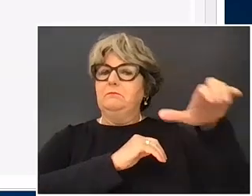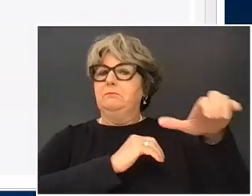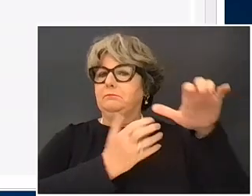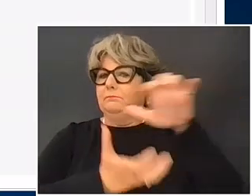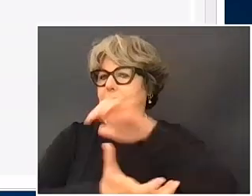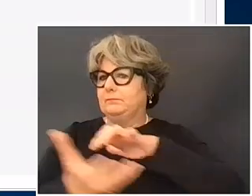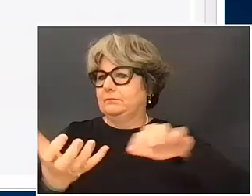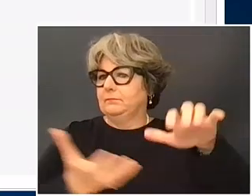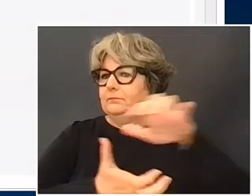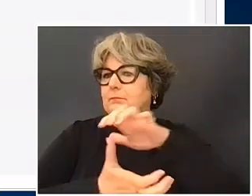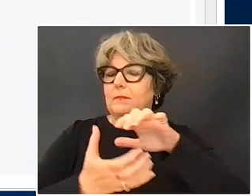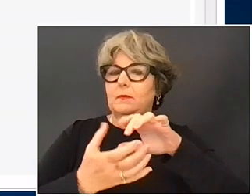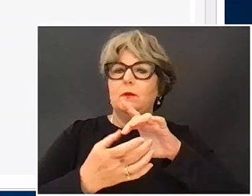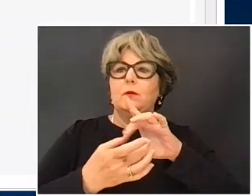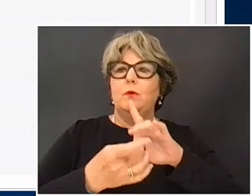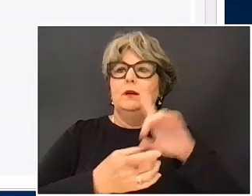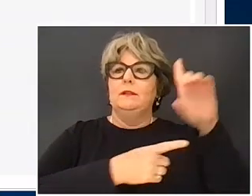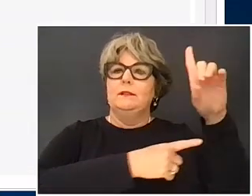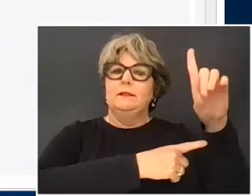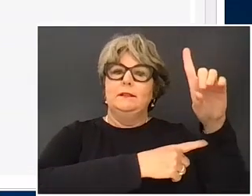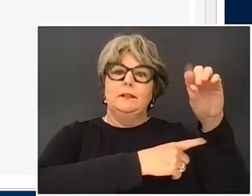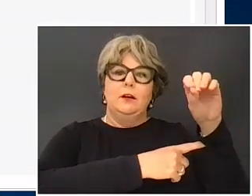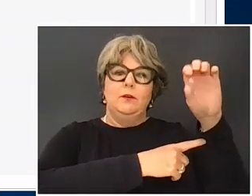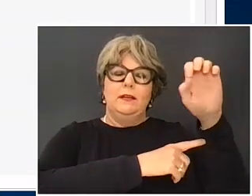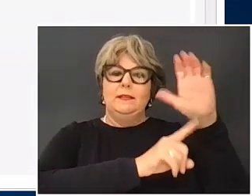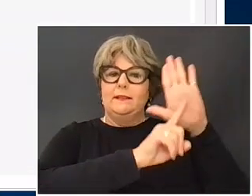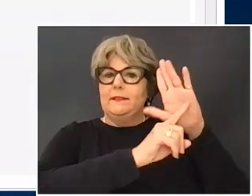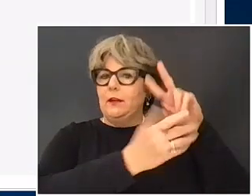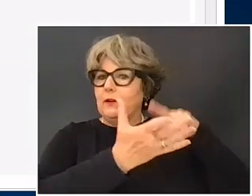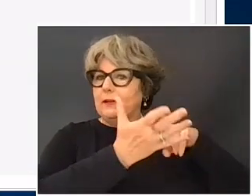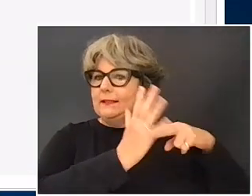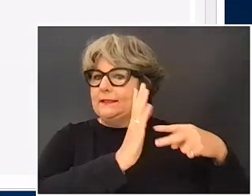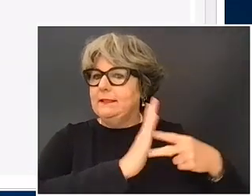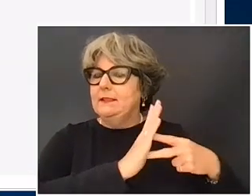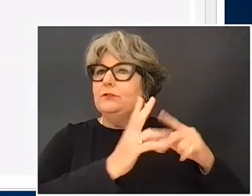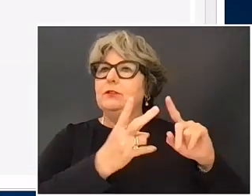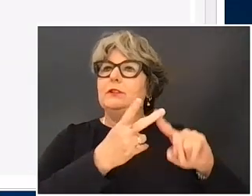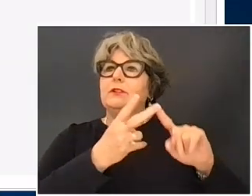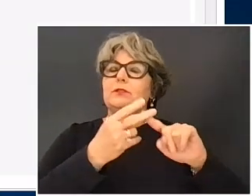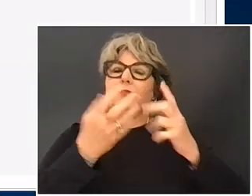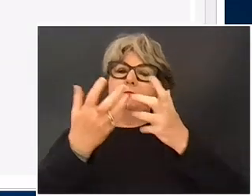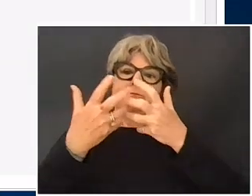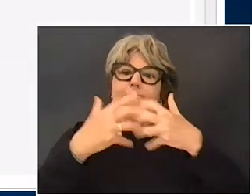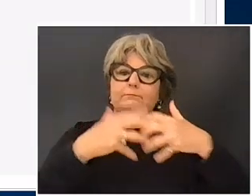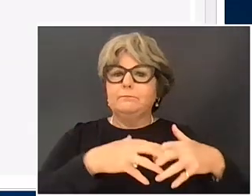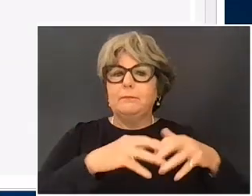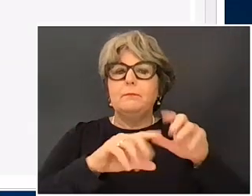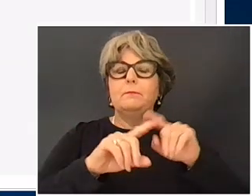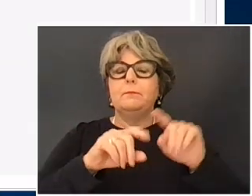Department's intention is or how exactly those pieces work together. But I think Scott's recommendation leaned